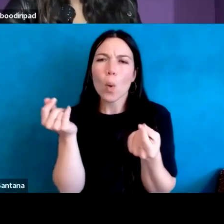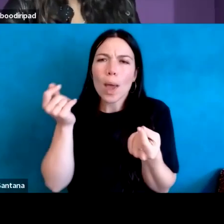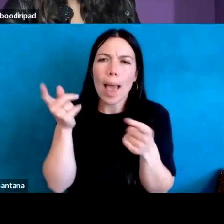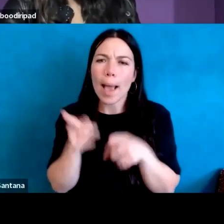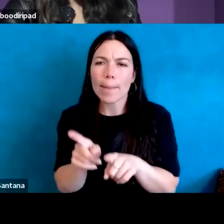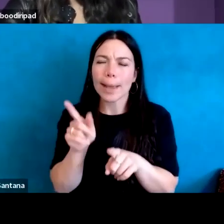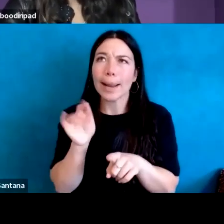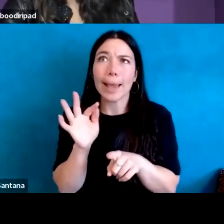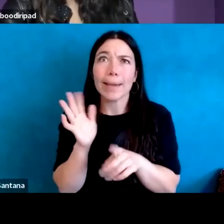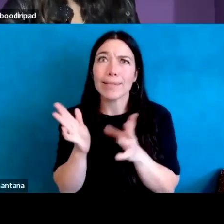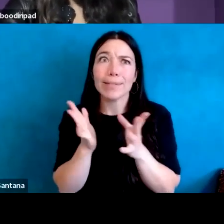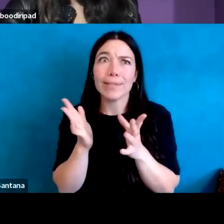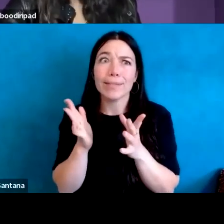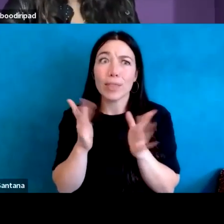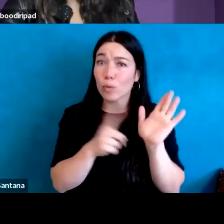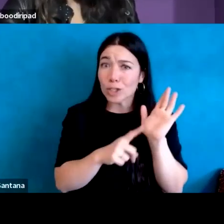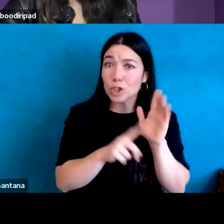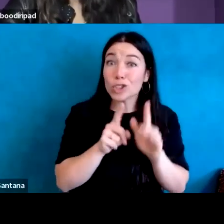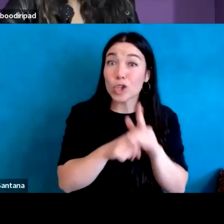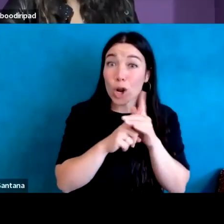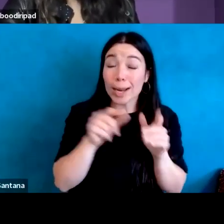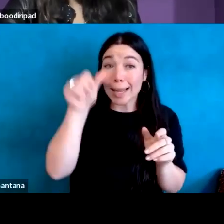like parts of India where multilingualism is huge